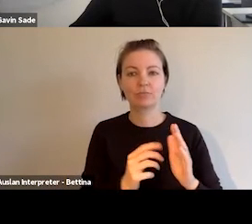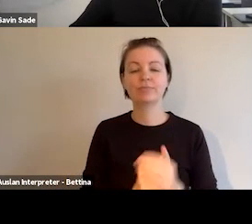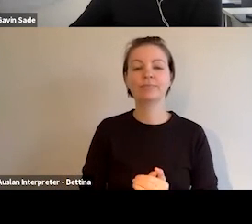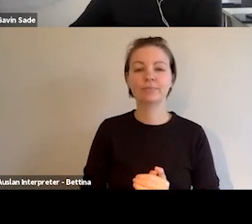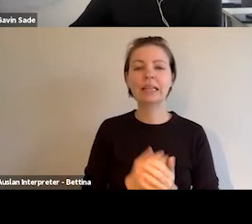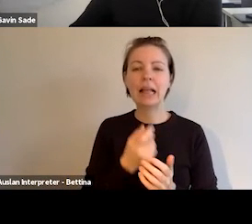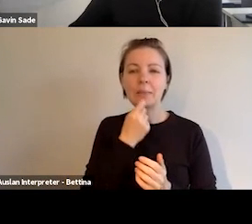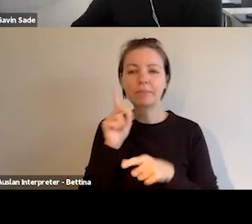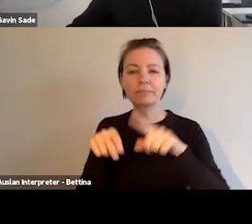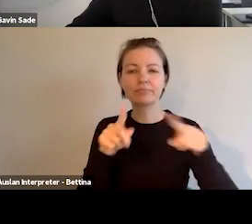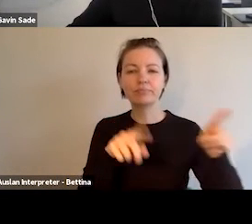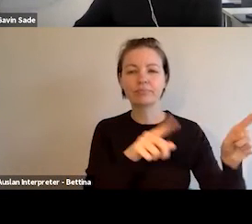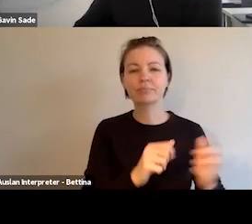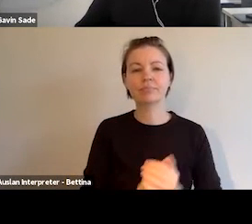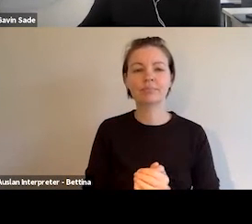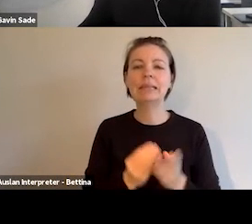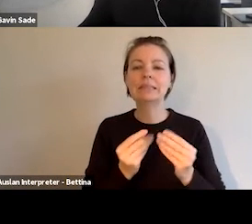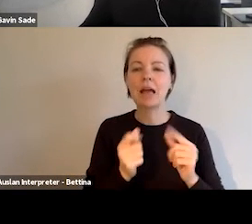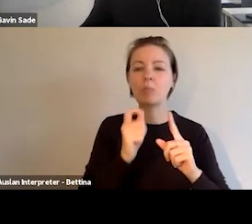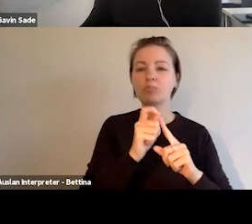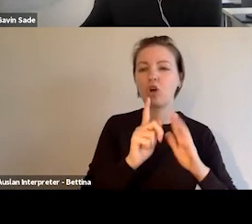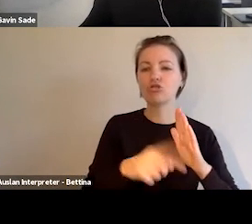Some of the projects were reasonably homogenous.